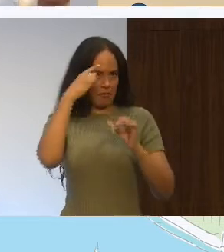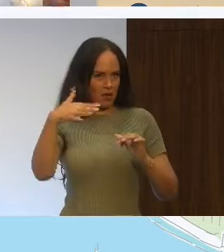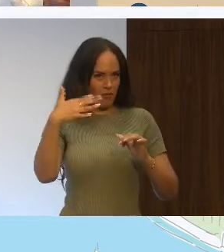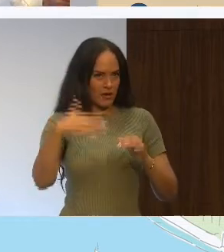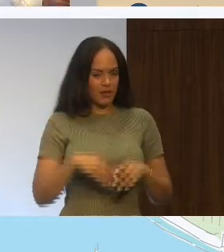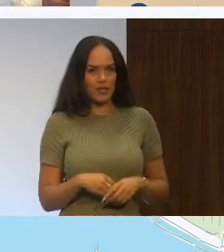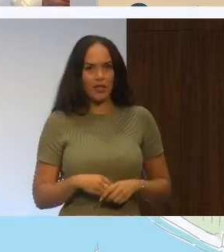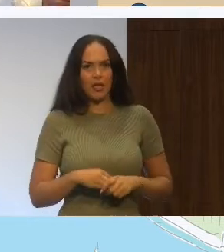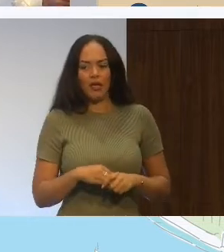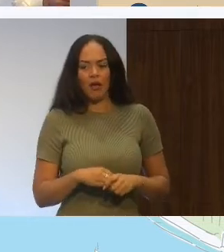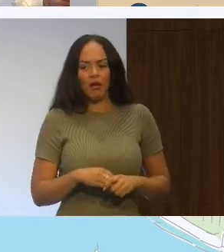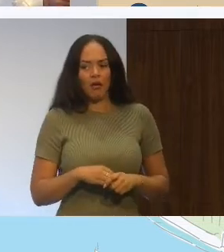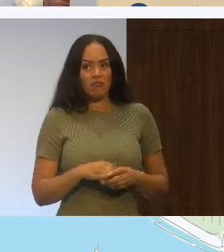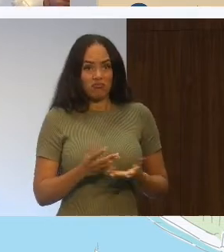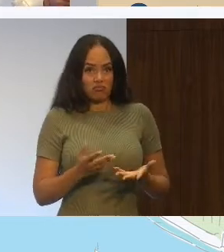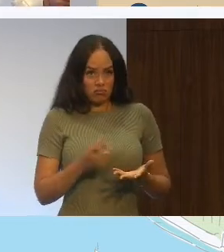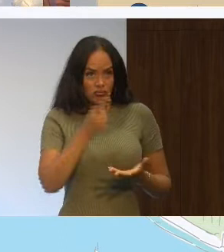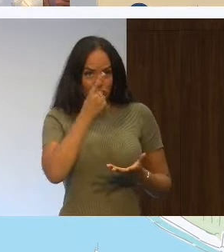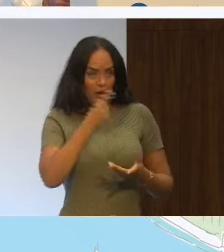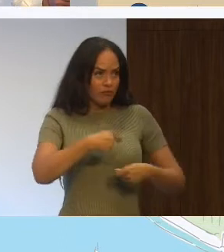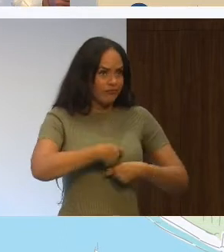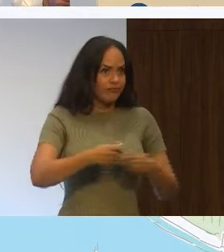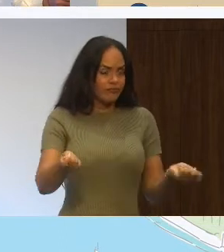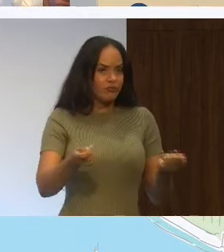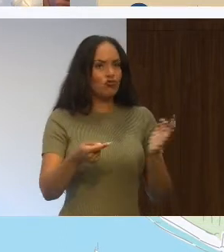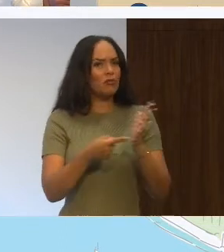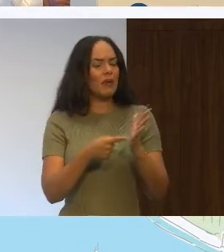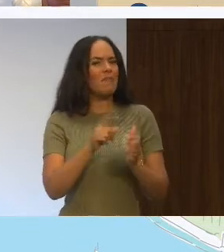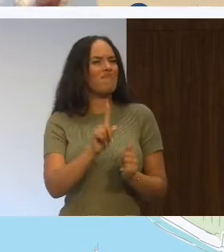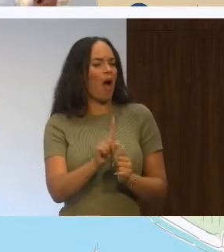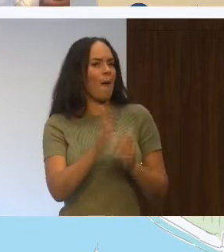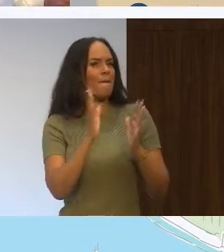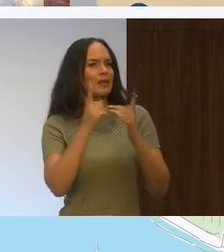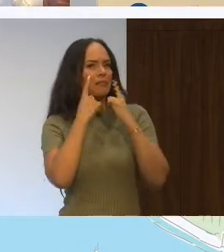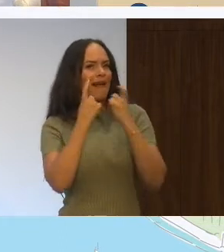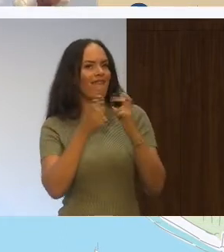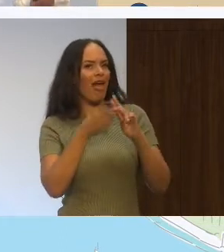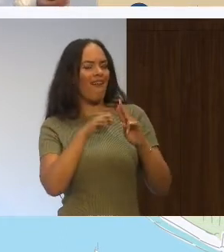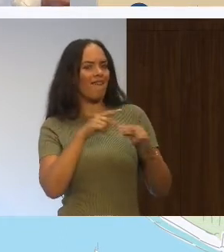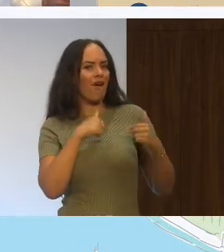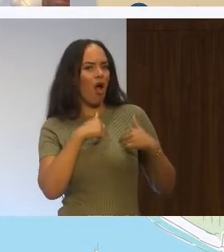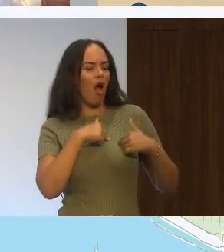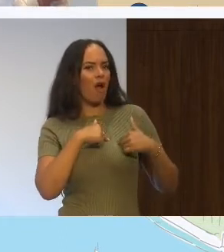there's not many reasons you can't give triptans, but we have to be careful in people that have got a ischemic heart disease, uncontrolled hypertension, and they,